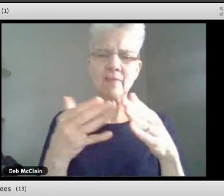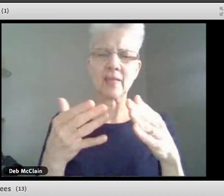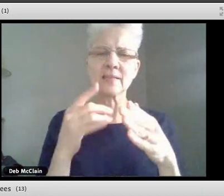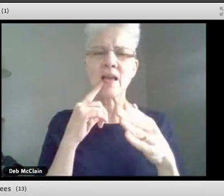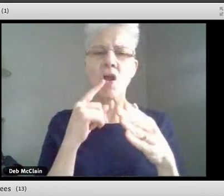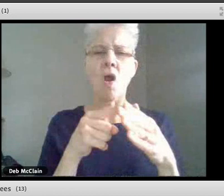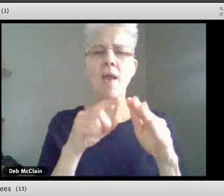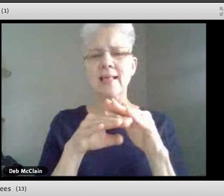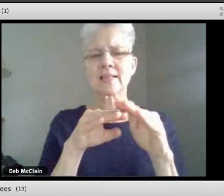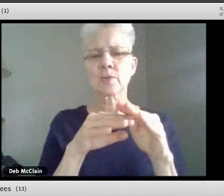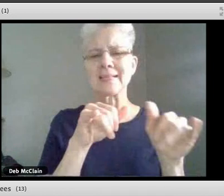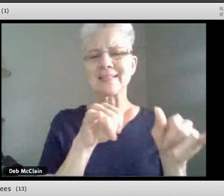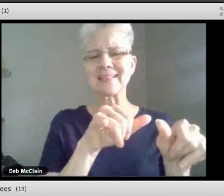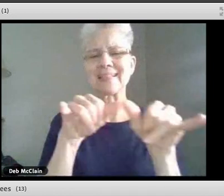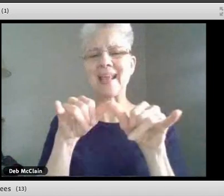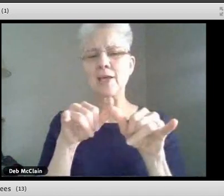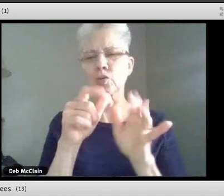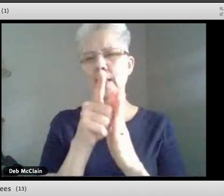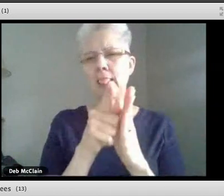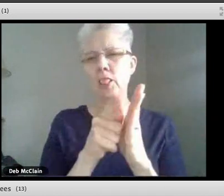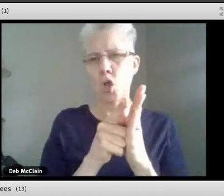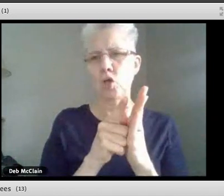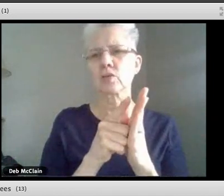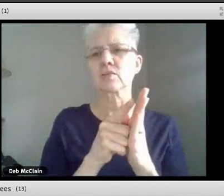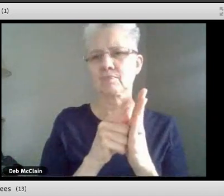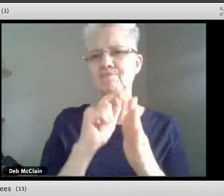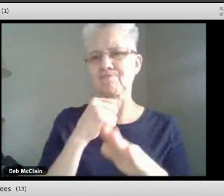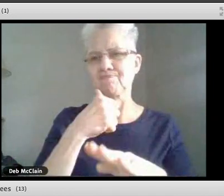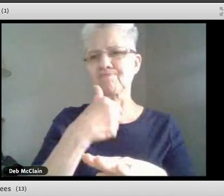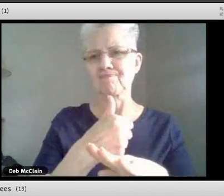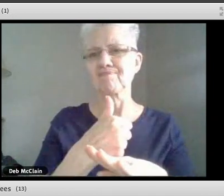and laws out there that apply to us.